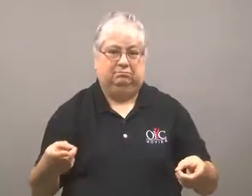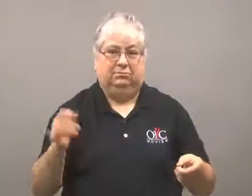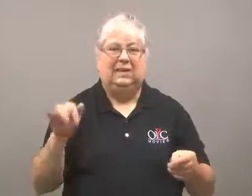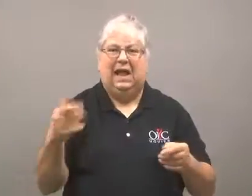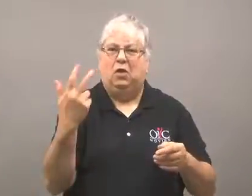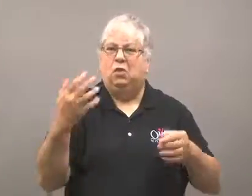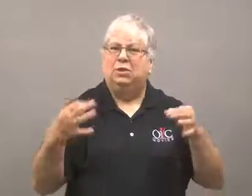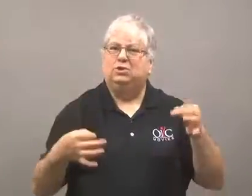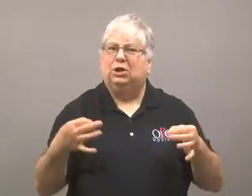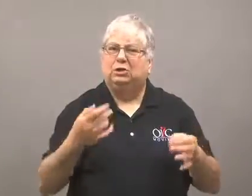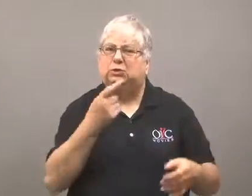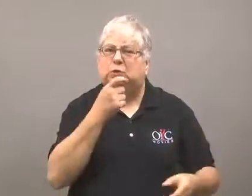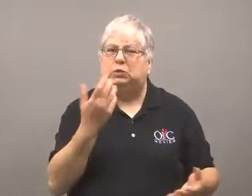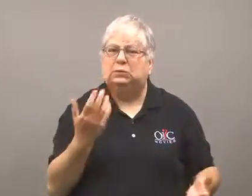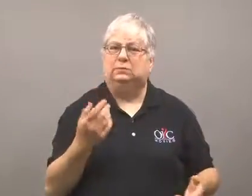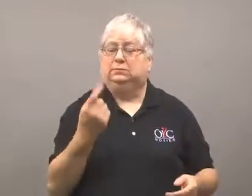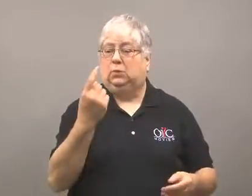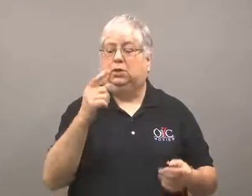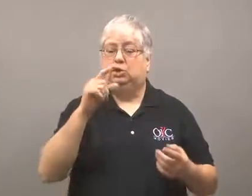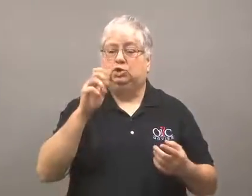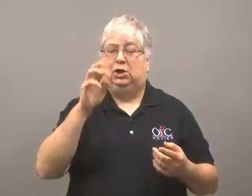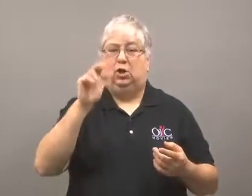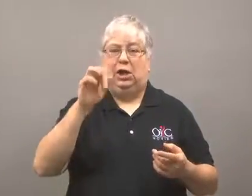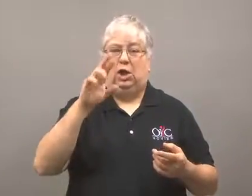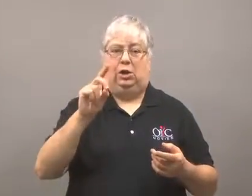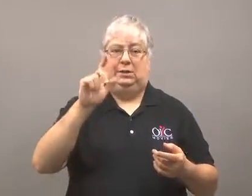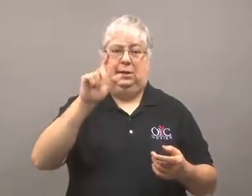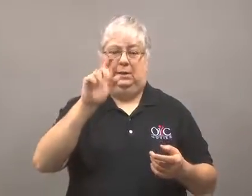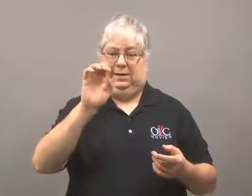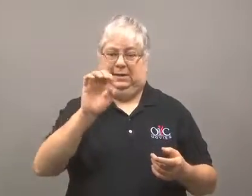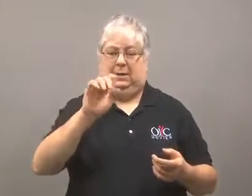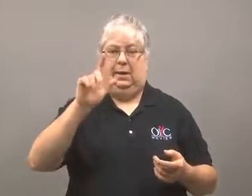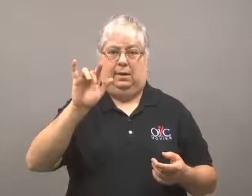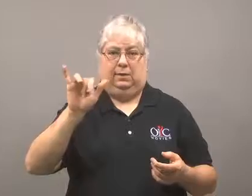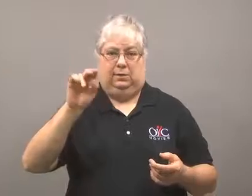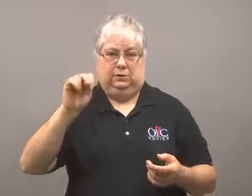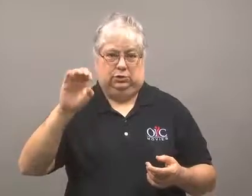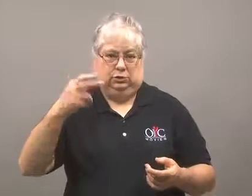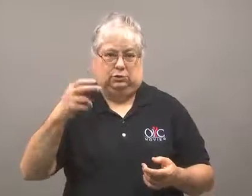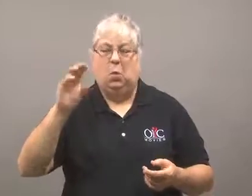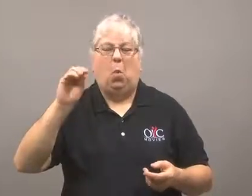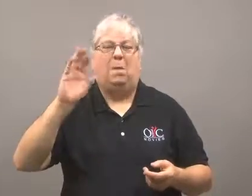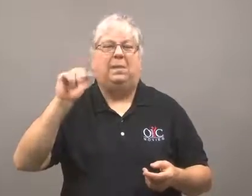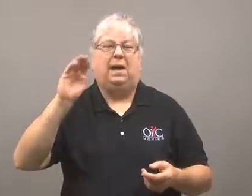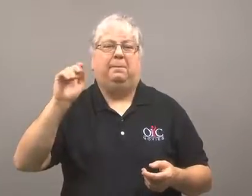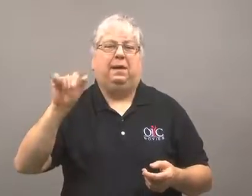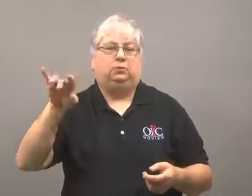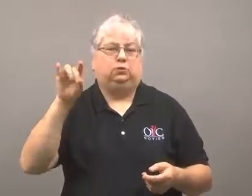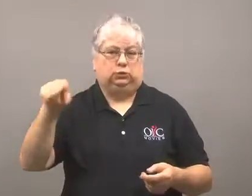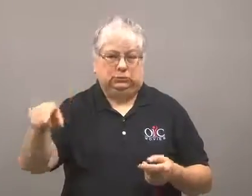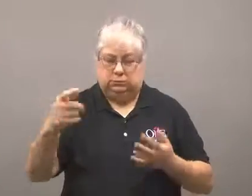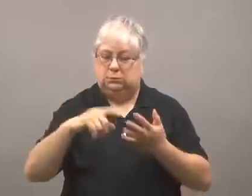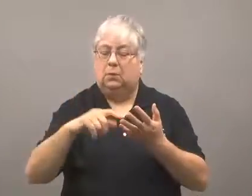The three judges were Gerard E. Lynch, an Obama appointee,